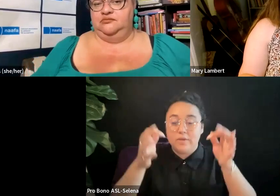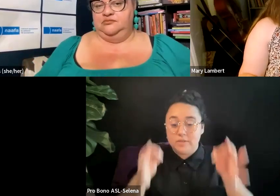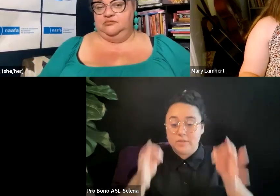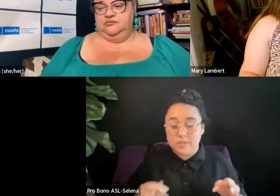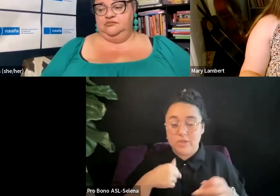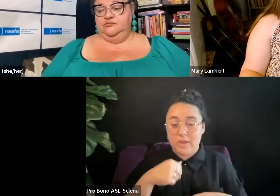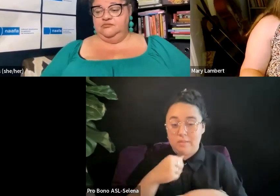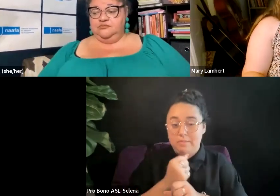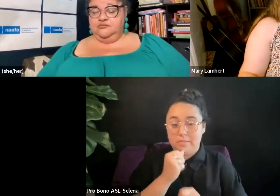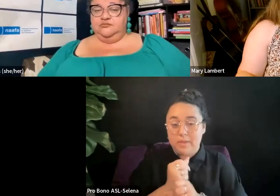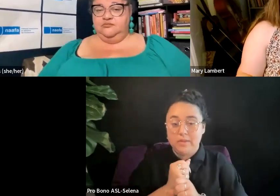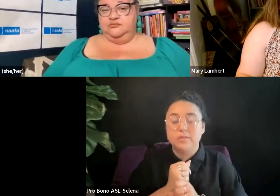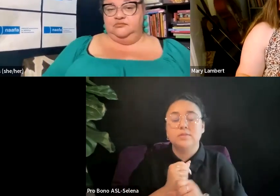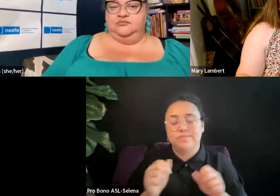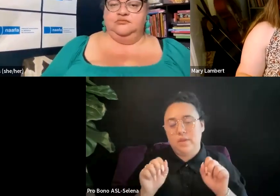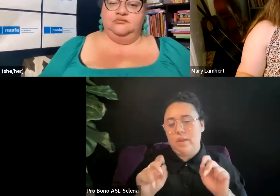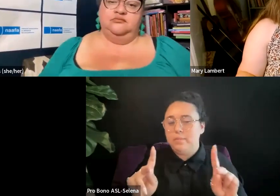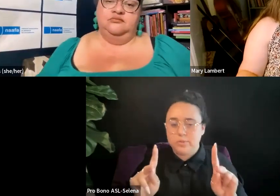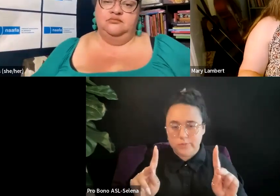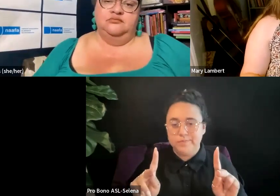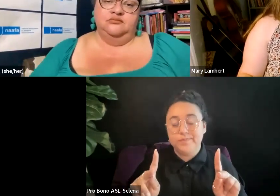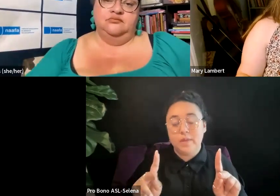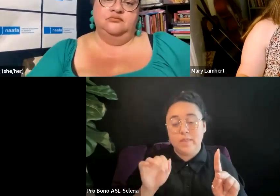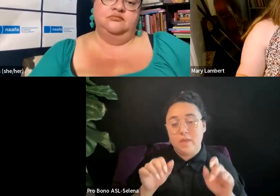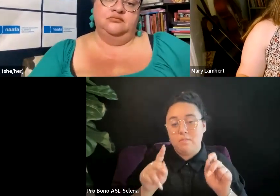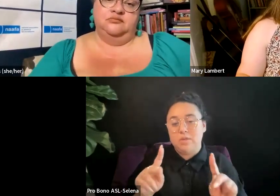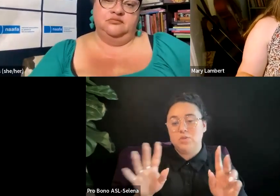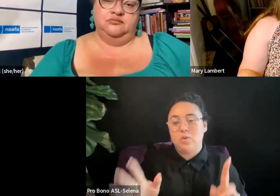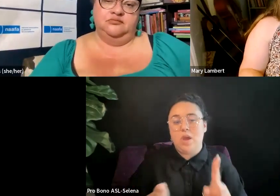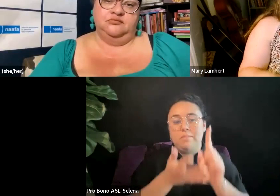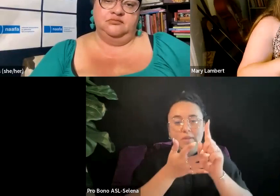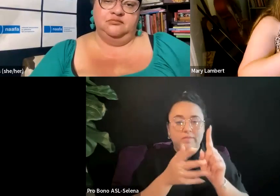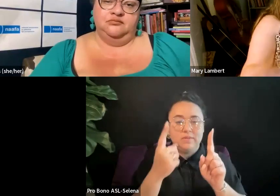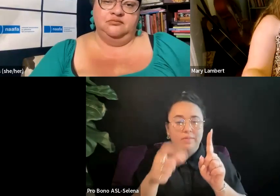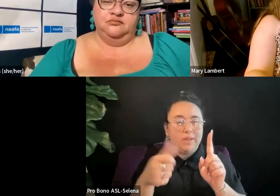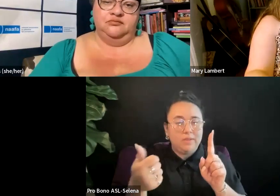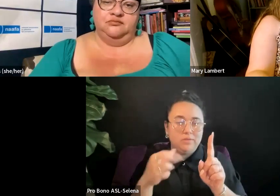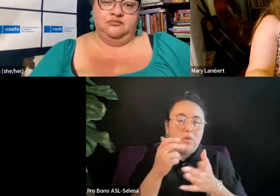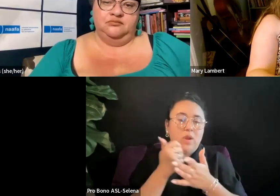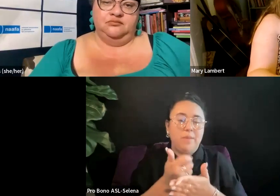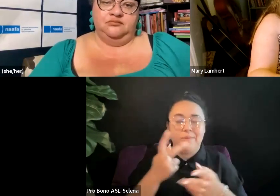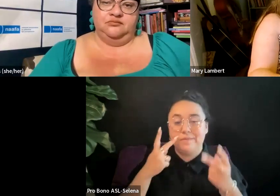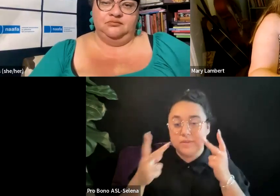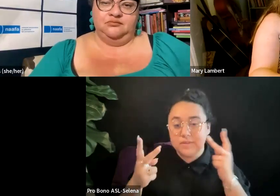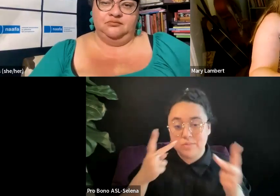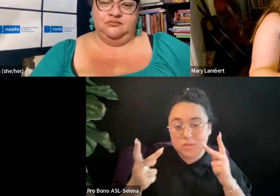is an opportunity to uplift somebody else or help be visible